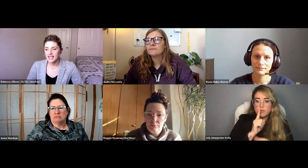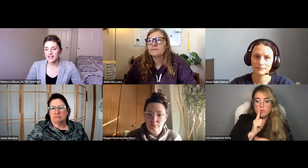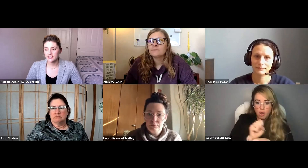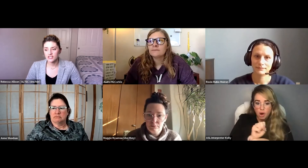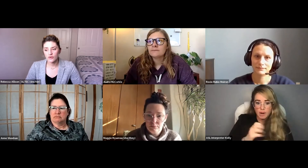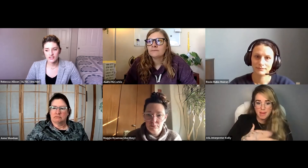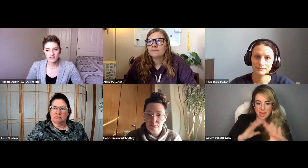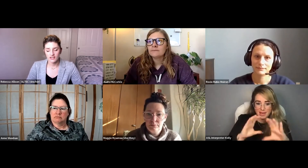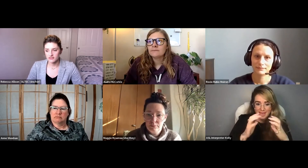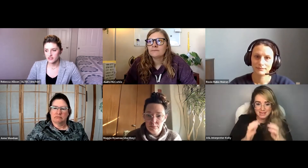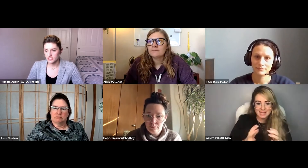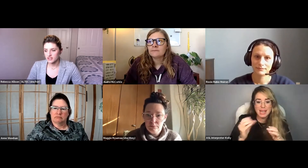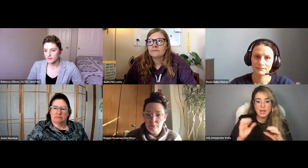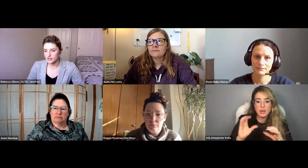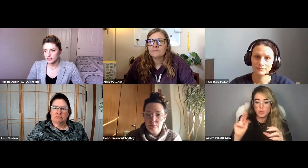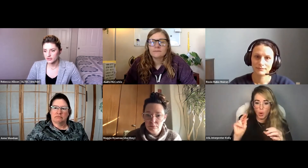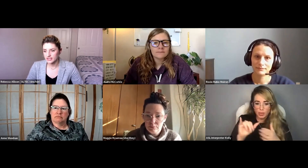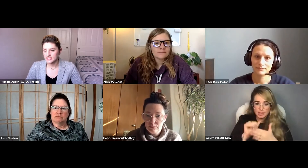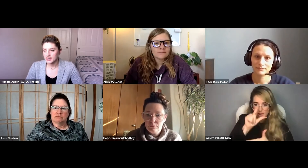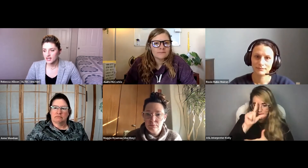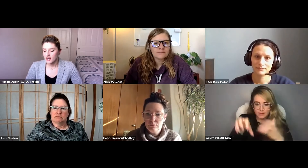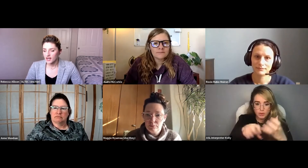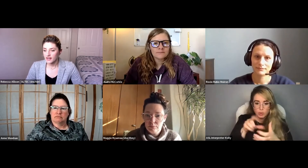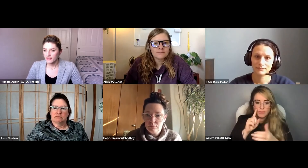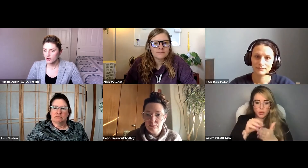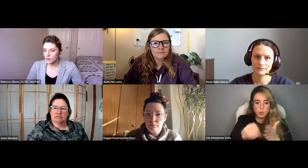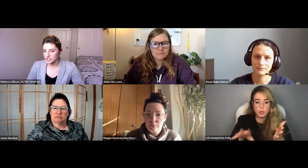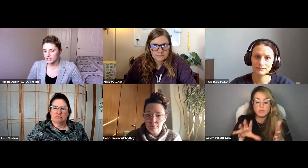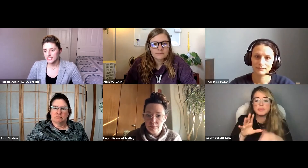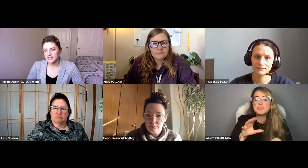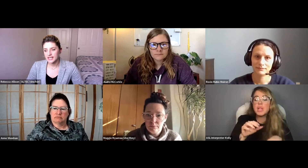and no it is not confusing for the students." Another question,